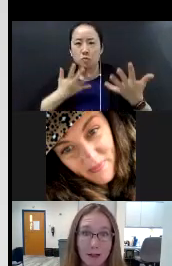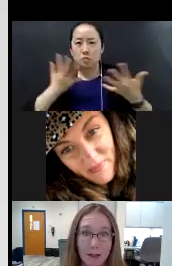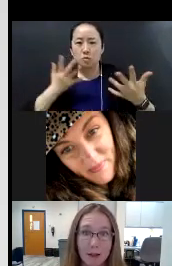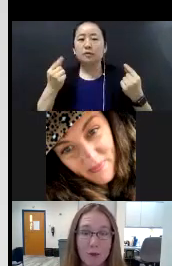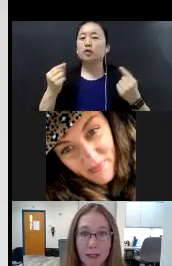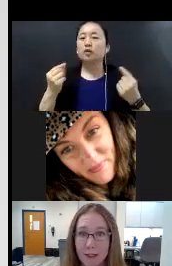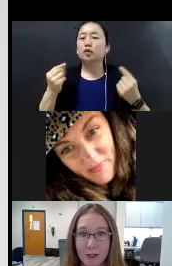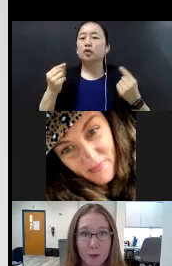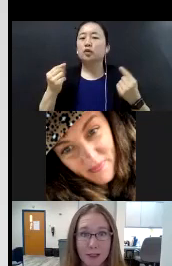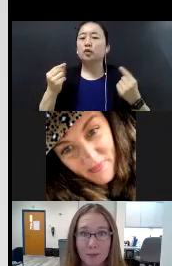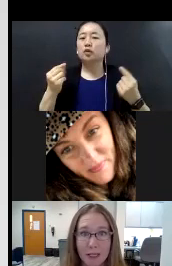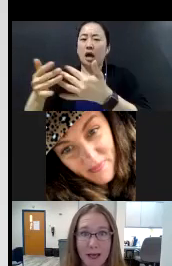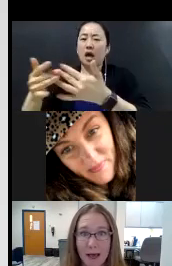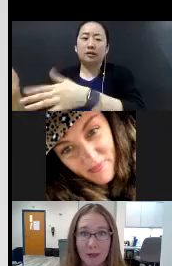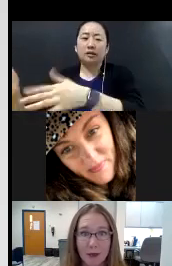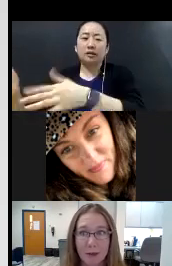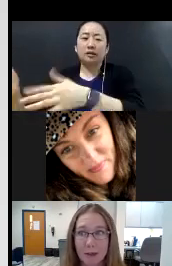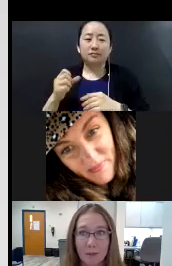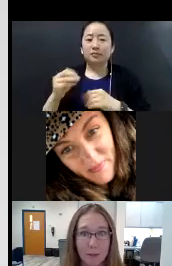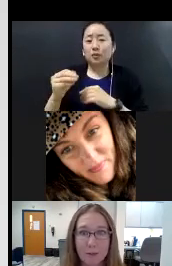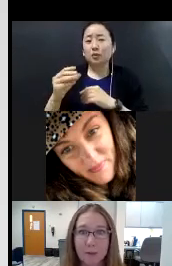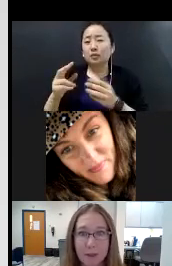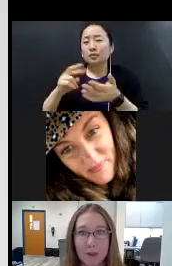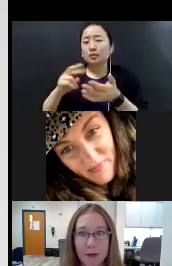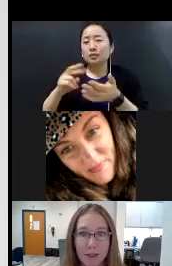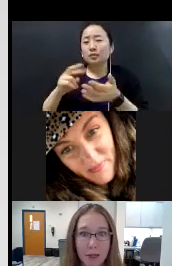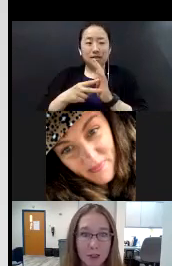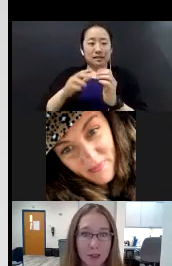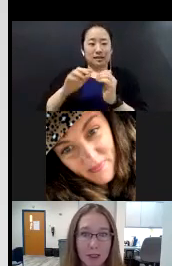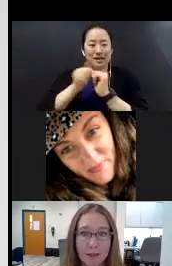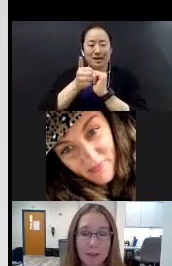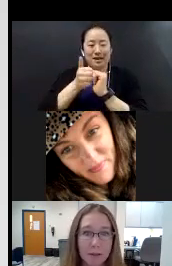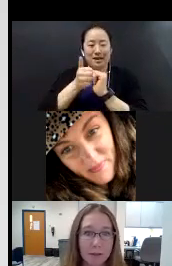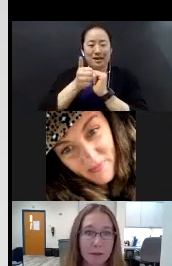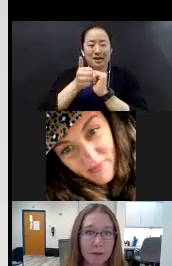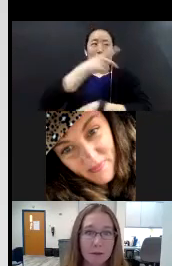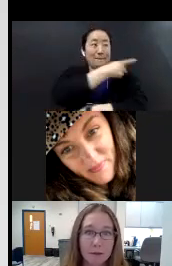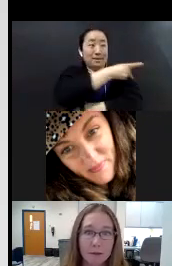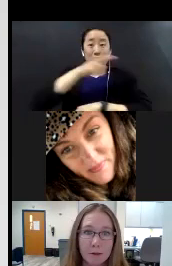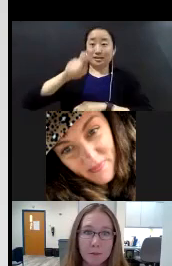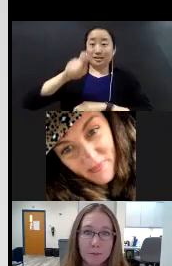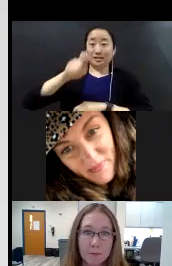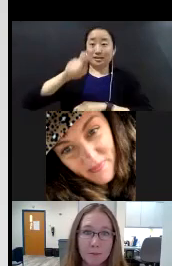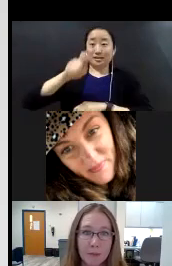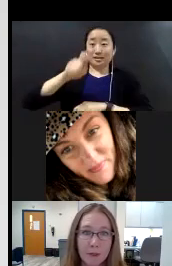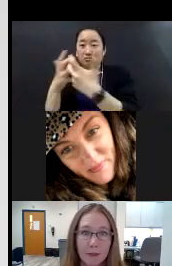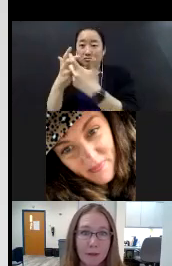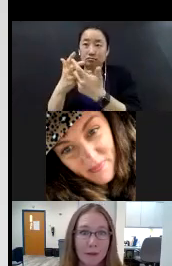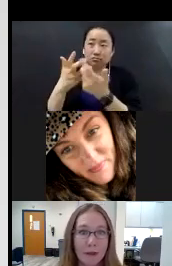QUICKLY SO THERE WASN'T A BIG GAP IN ABLE TO ADDRESSING OUR PATIENT NEEDS.